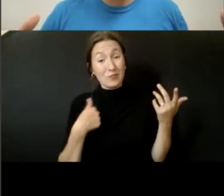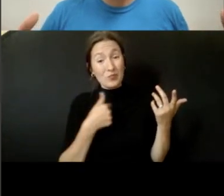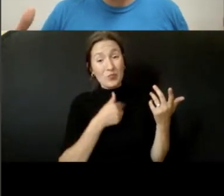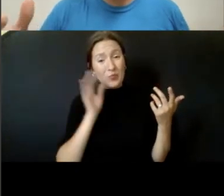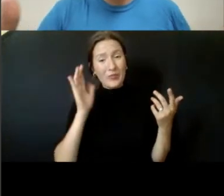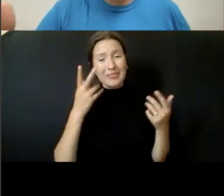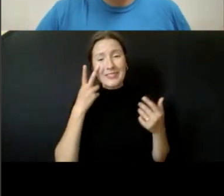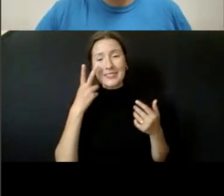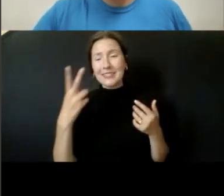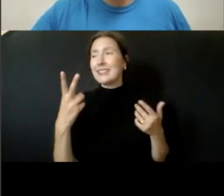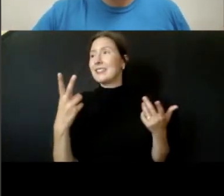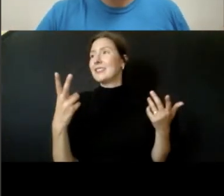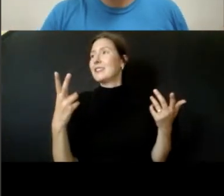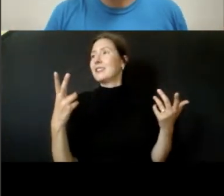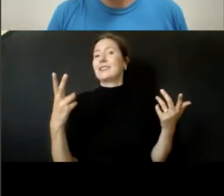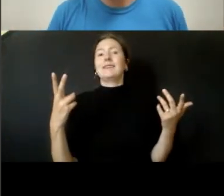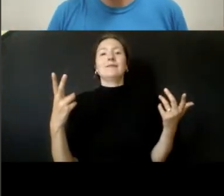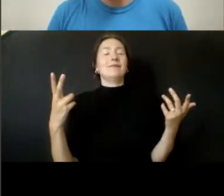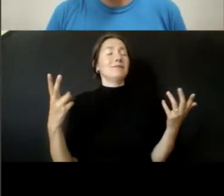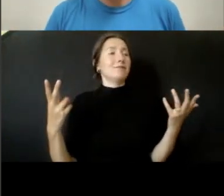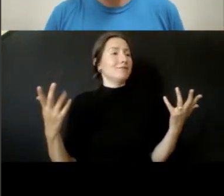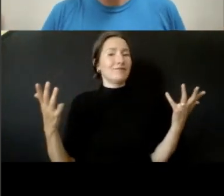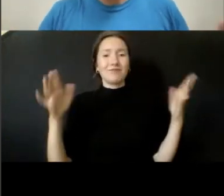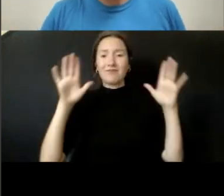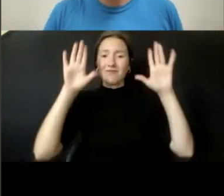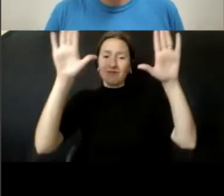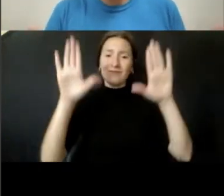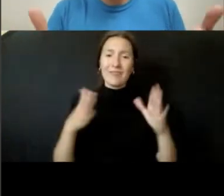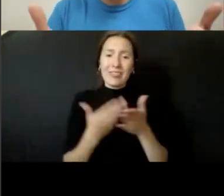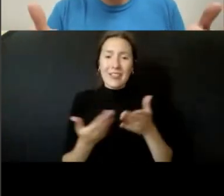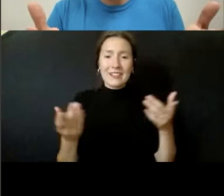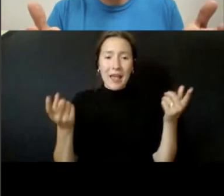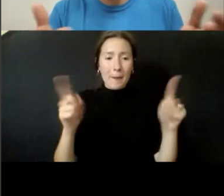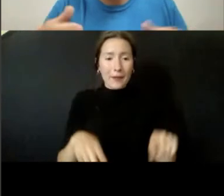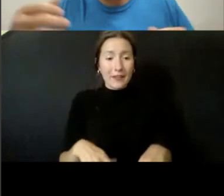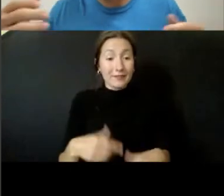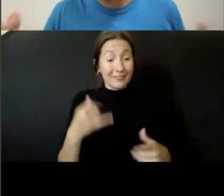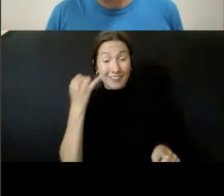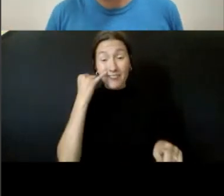start to be an advocate and start to share what they're doing show your work share what what